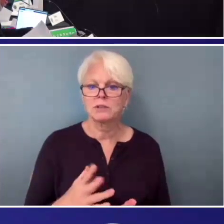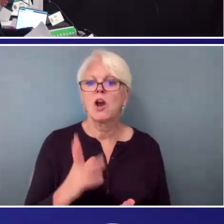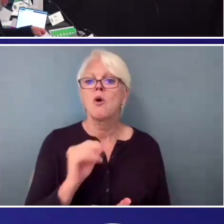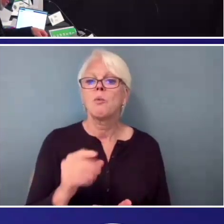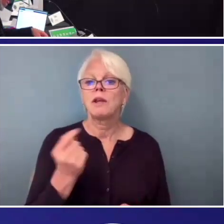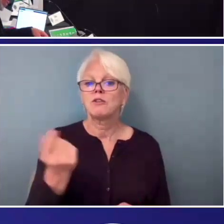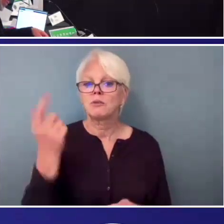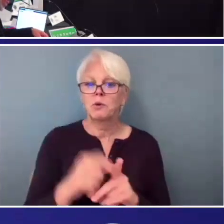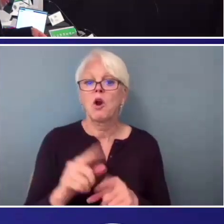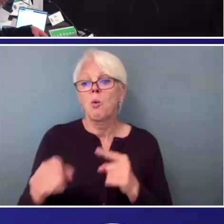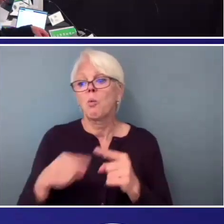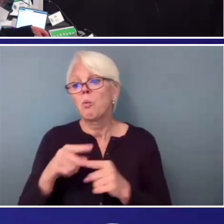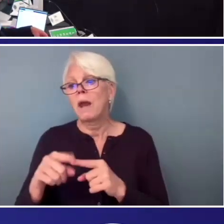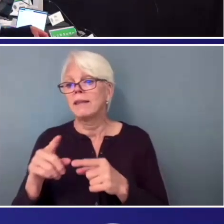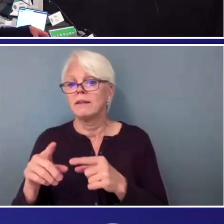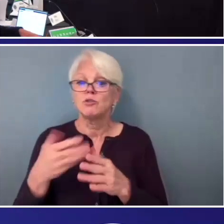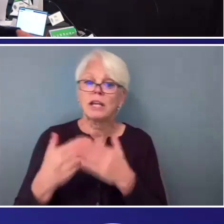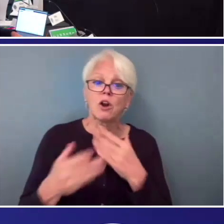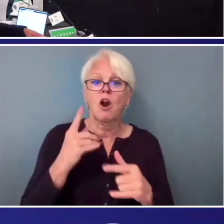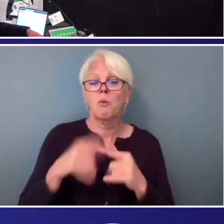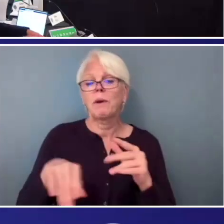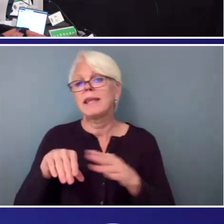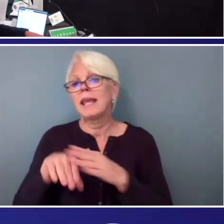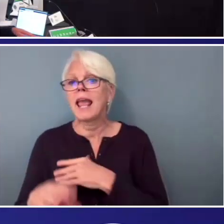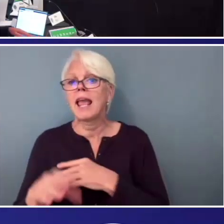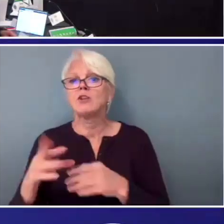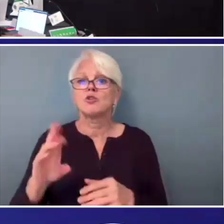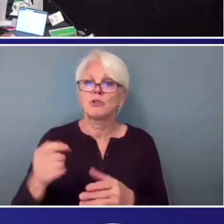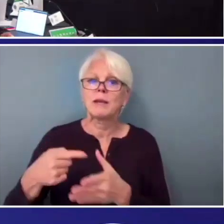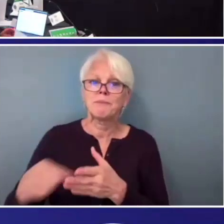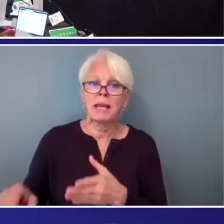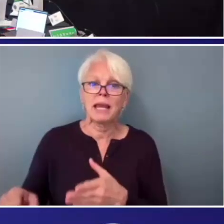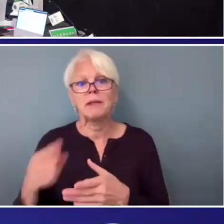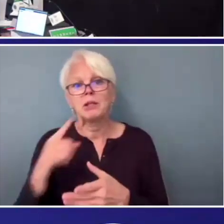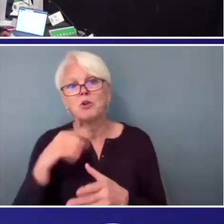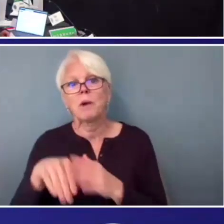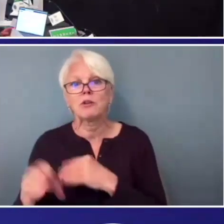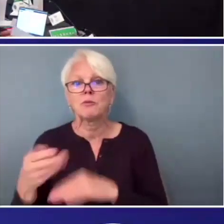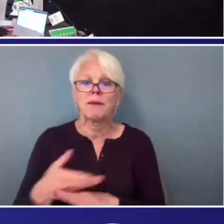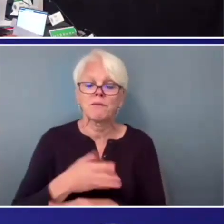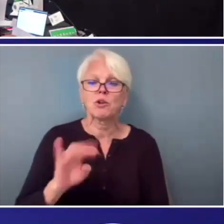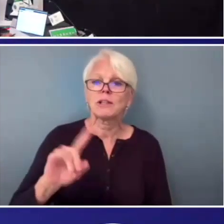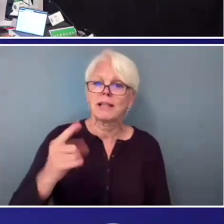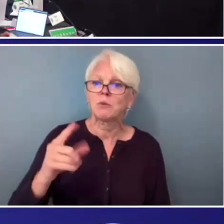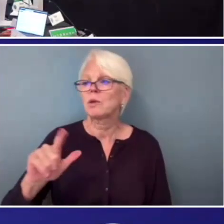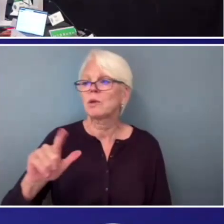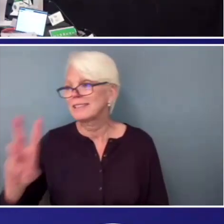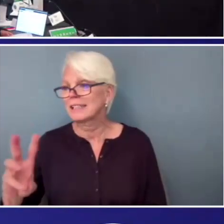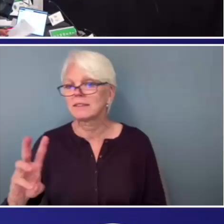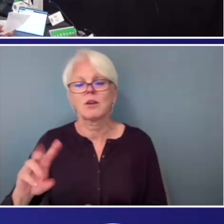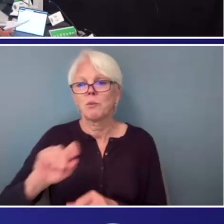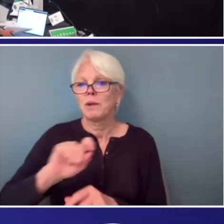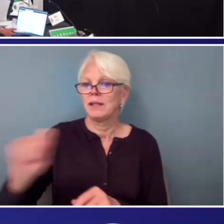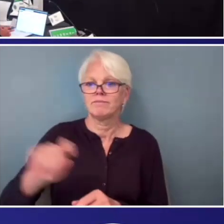who entered repayment before July 1, 2026, and we say who have not received a